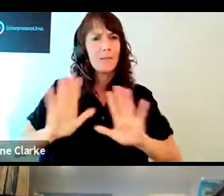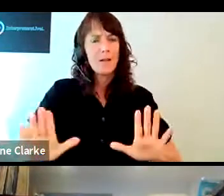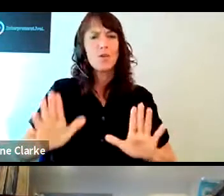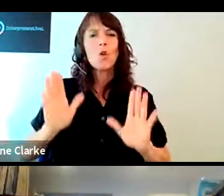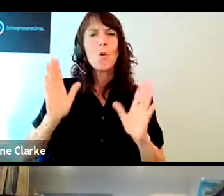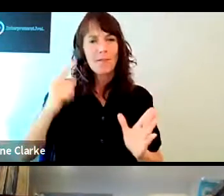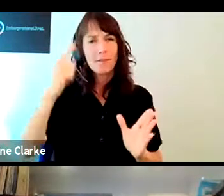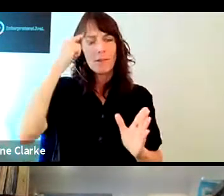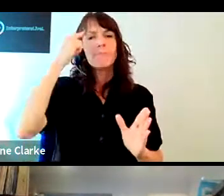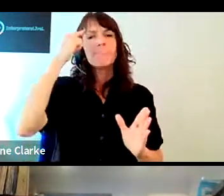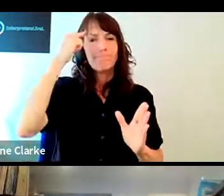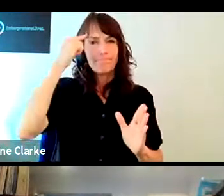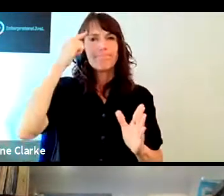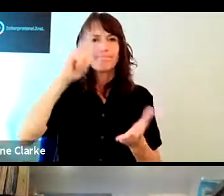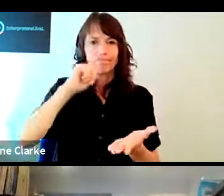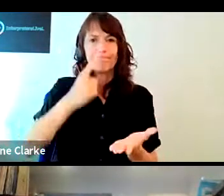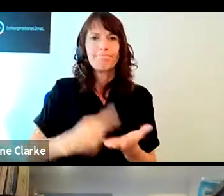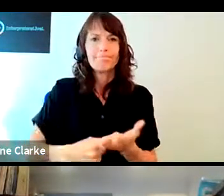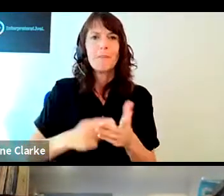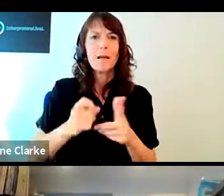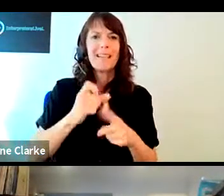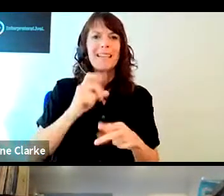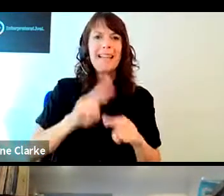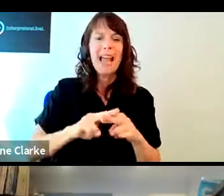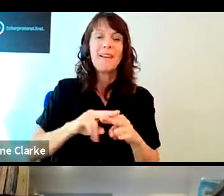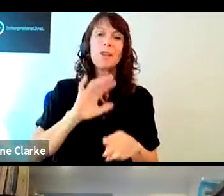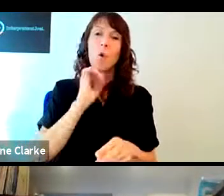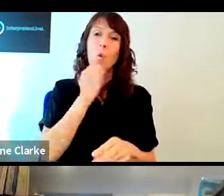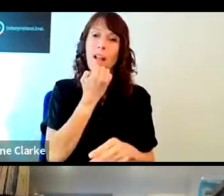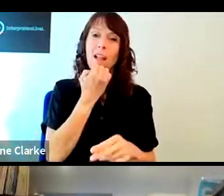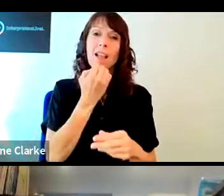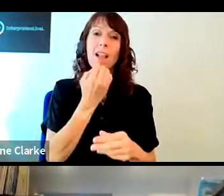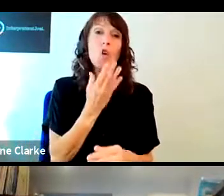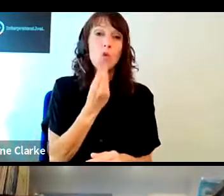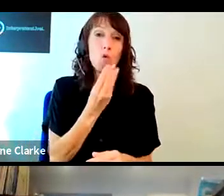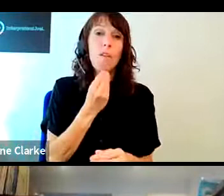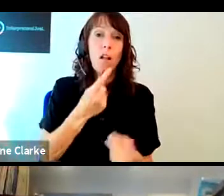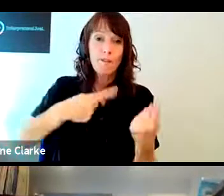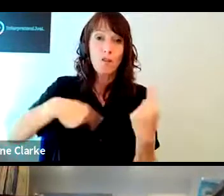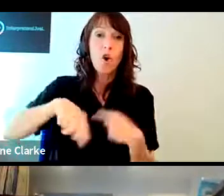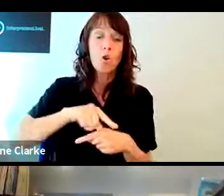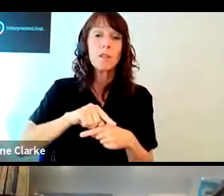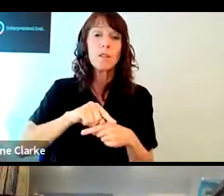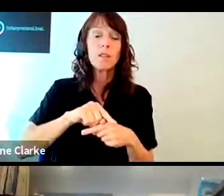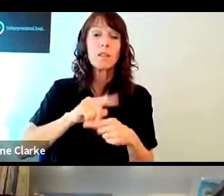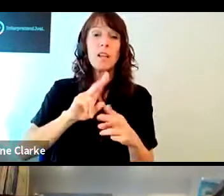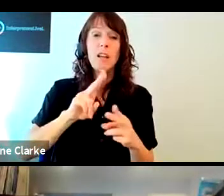that idea that PDFs are going to continue to be useful for us. They're our legacy format.